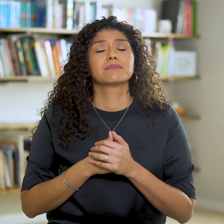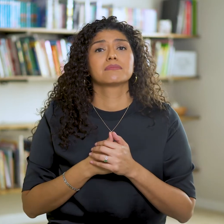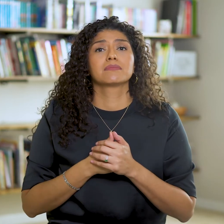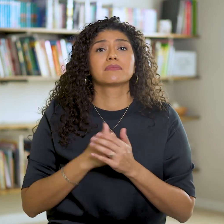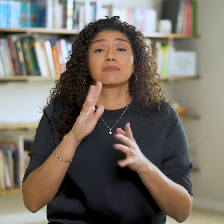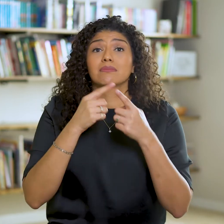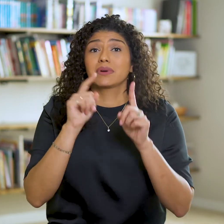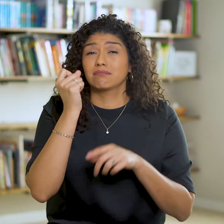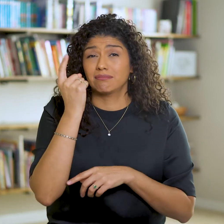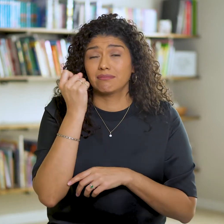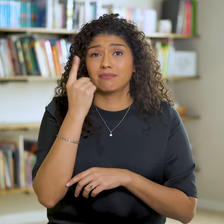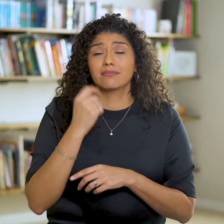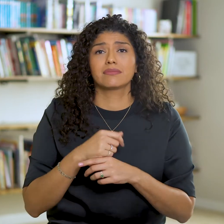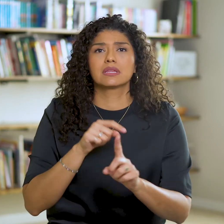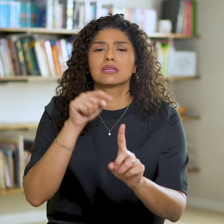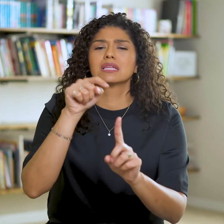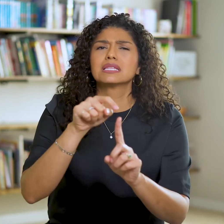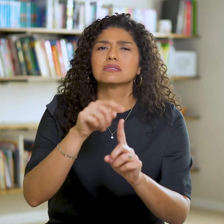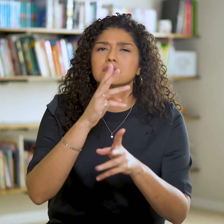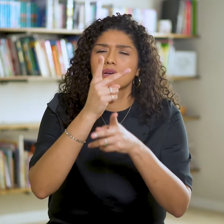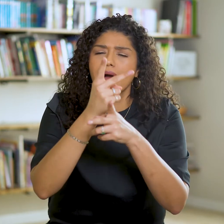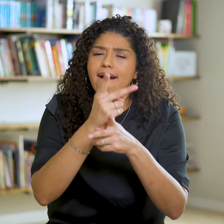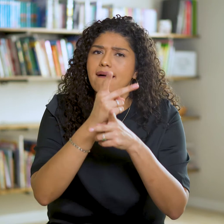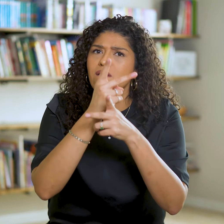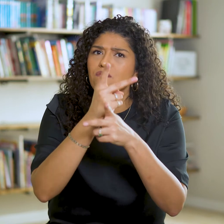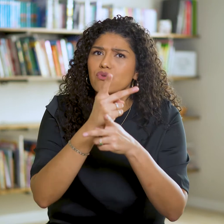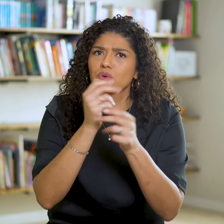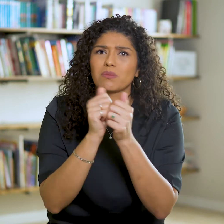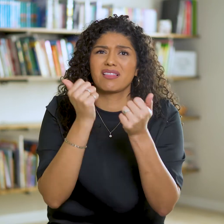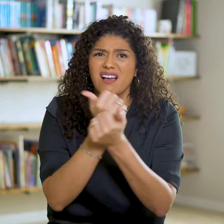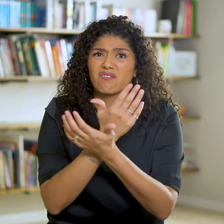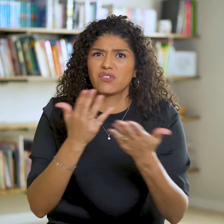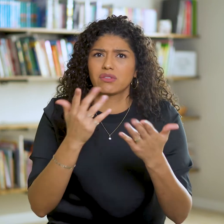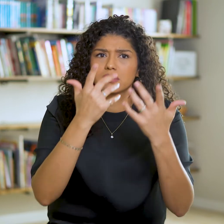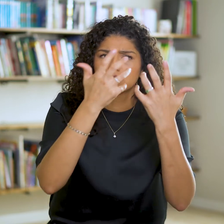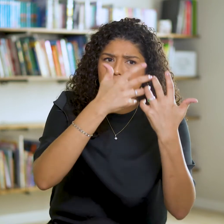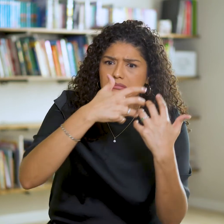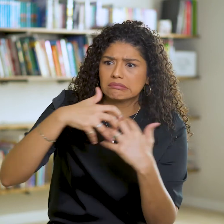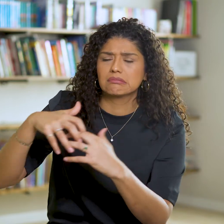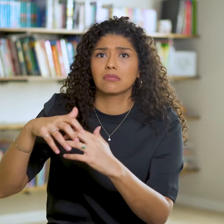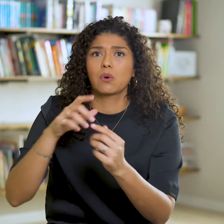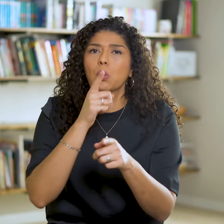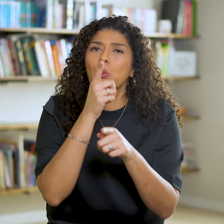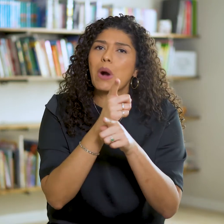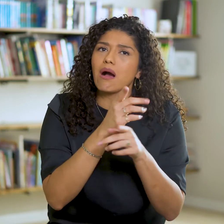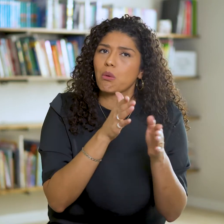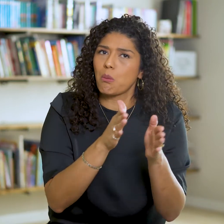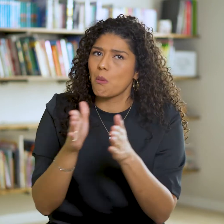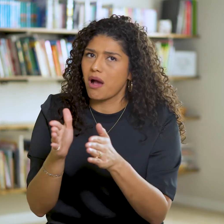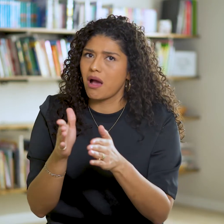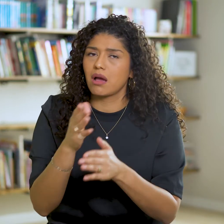He’s careful to make sure things are done right